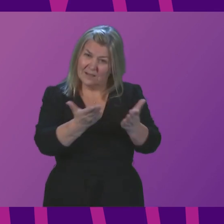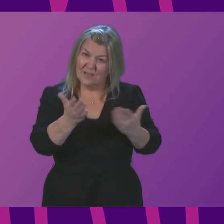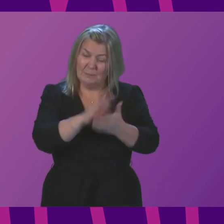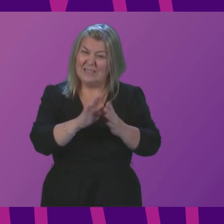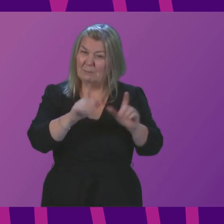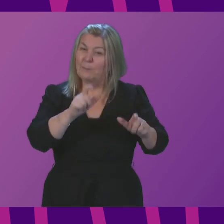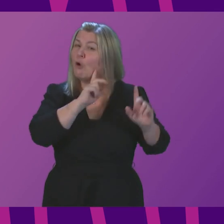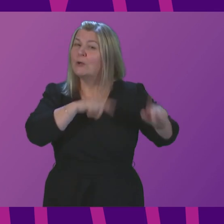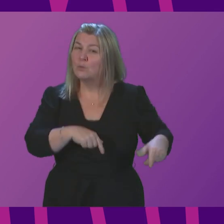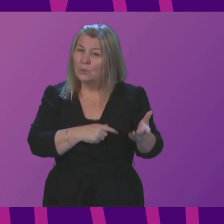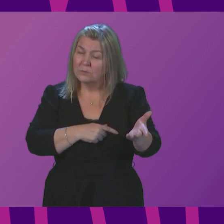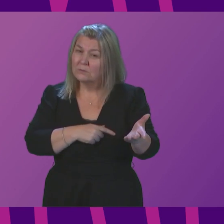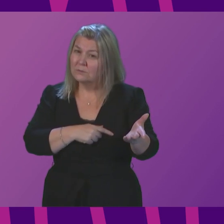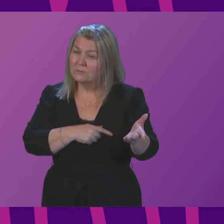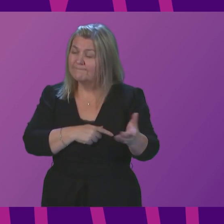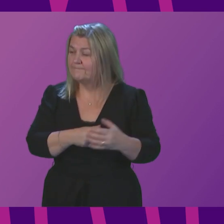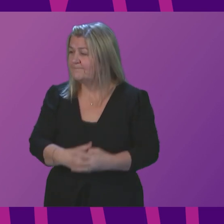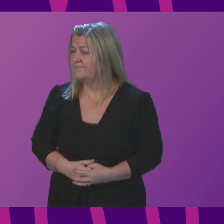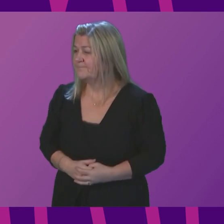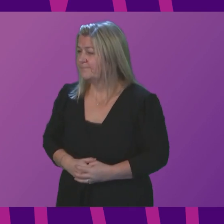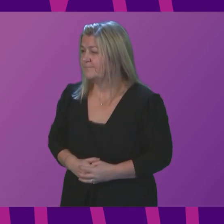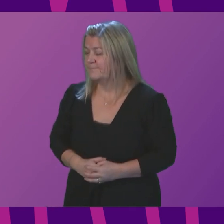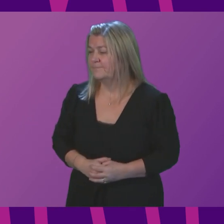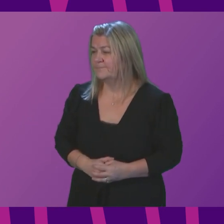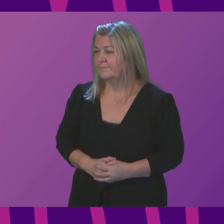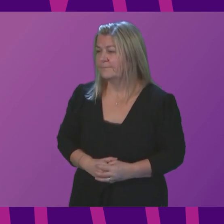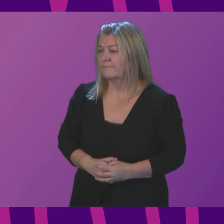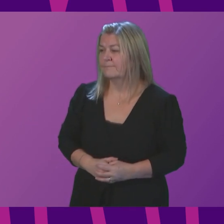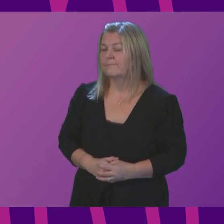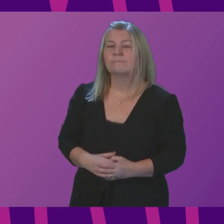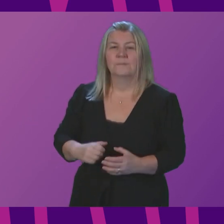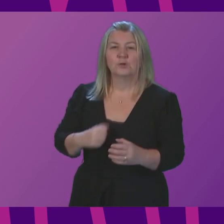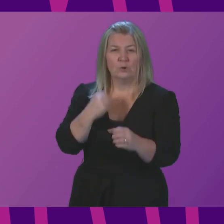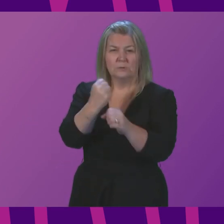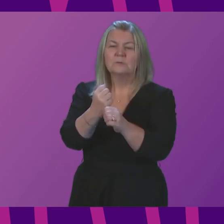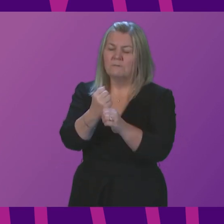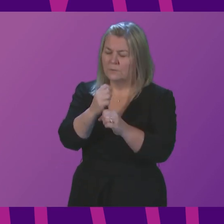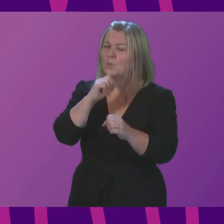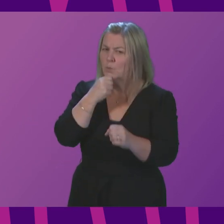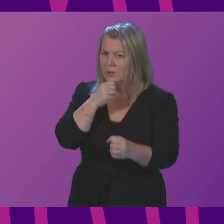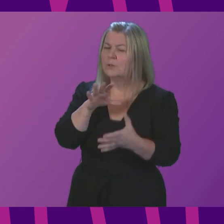The Scottish Government will continue to engage with financial services companies and the